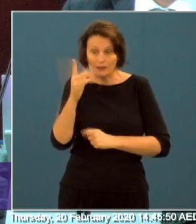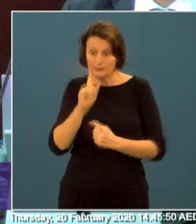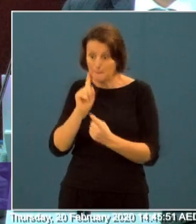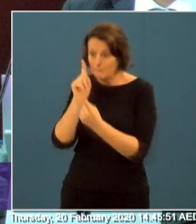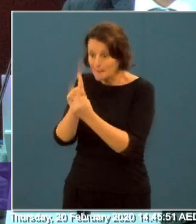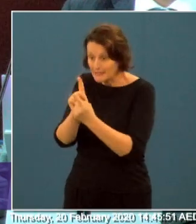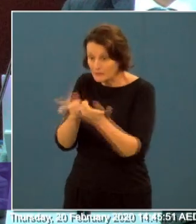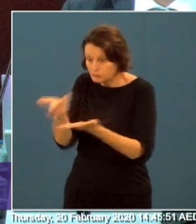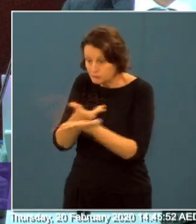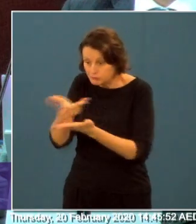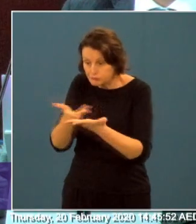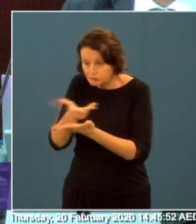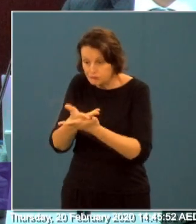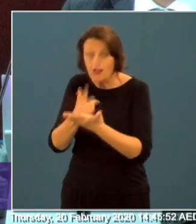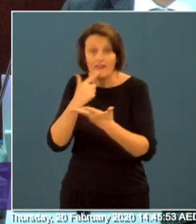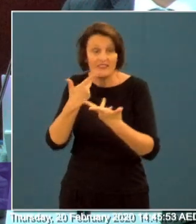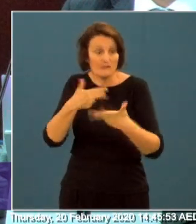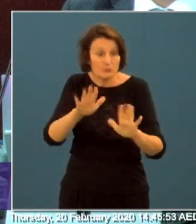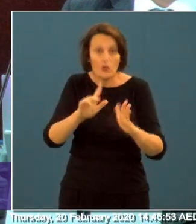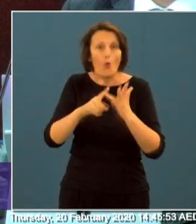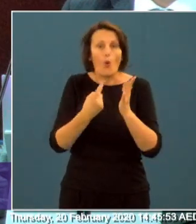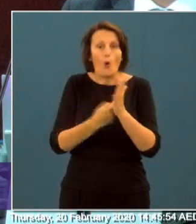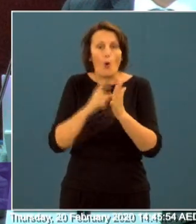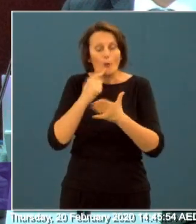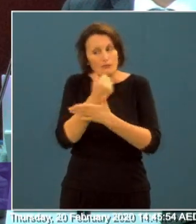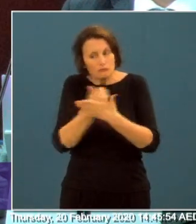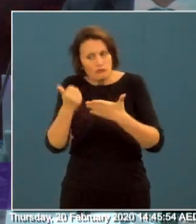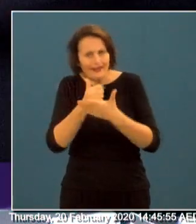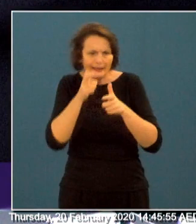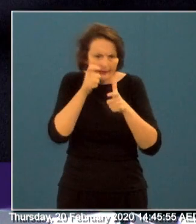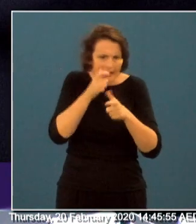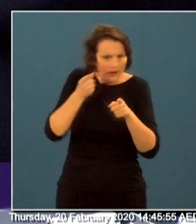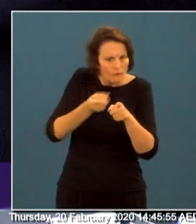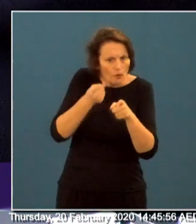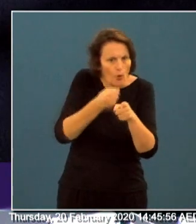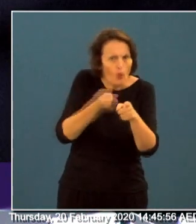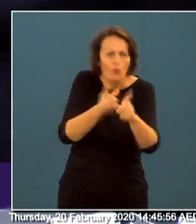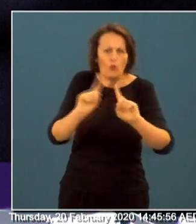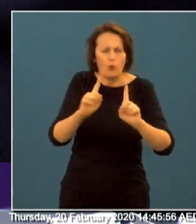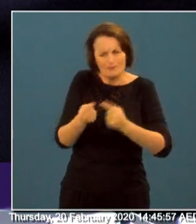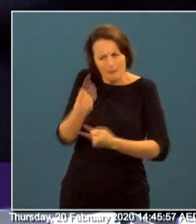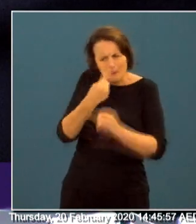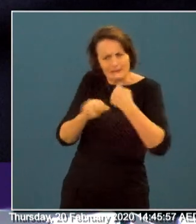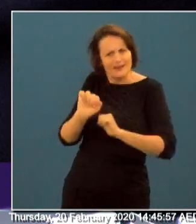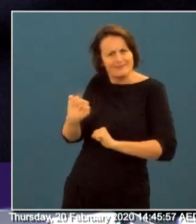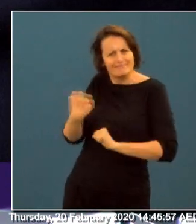patient's needs from a global perspective? If you could explain what the model of care is?